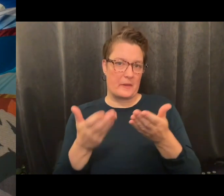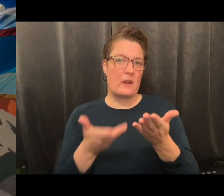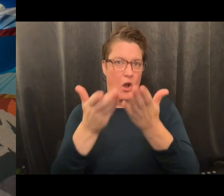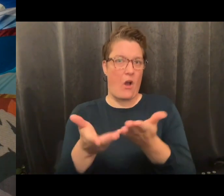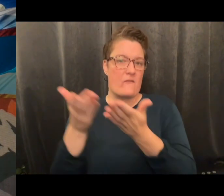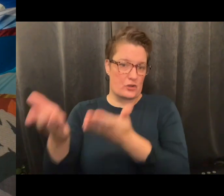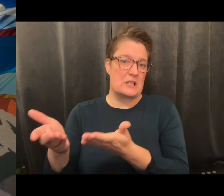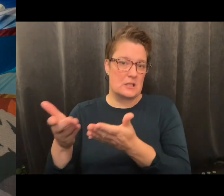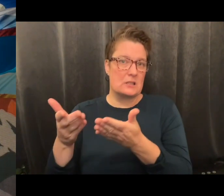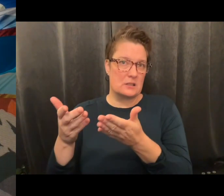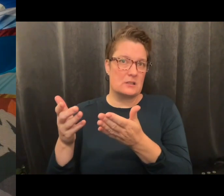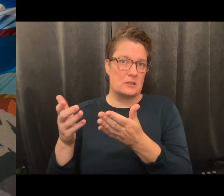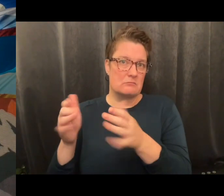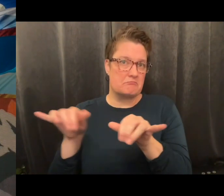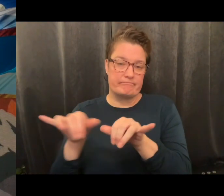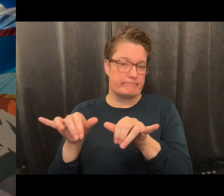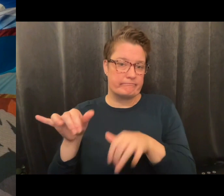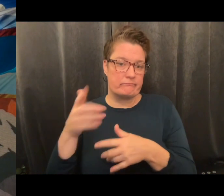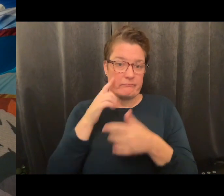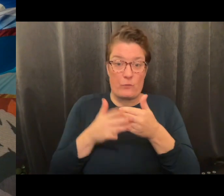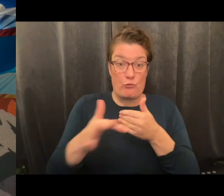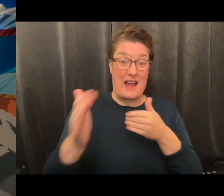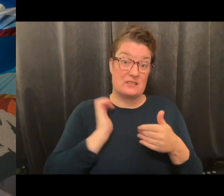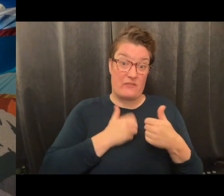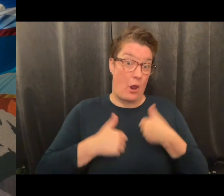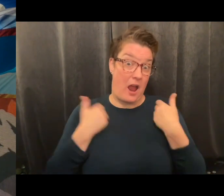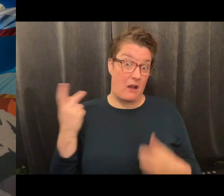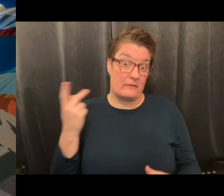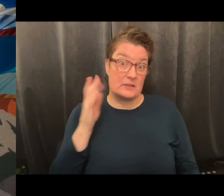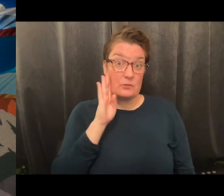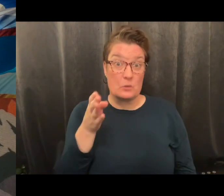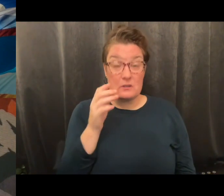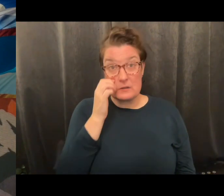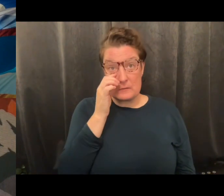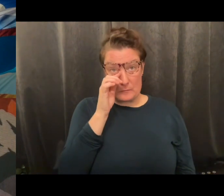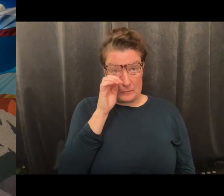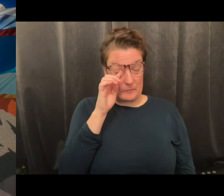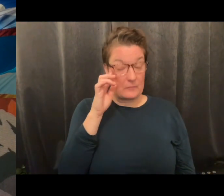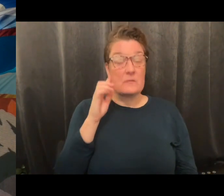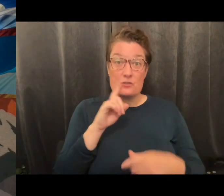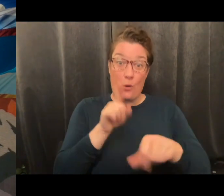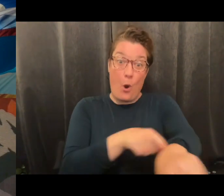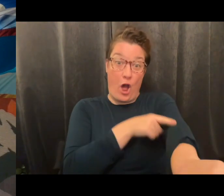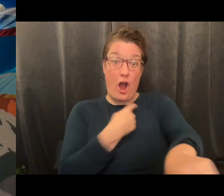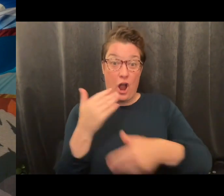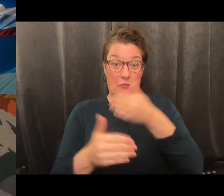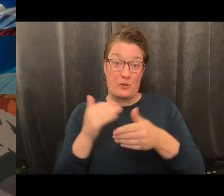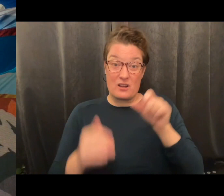So this is, this is a long process, but I have a renewed hope the last few years